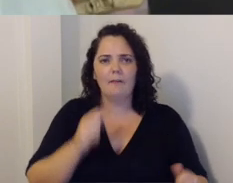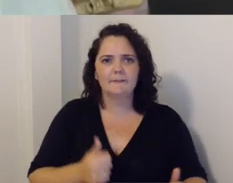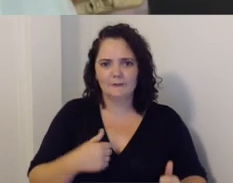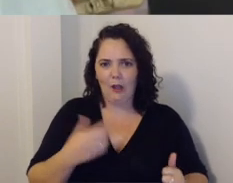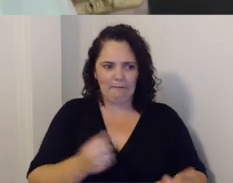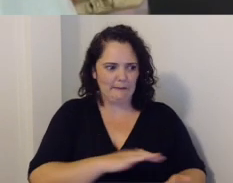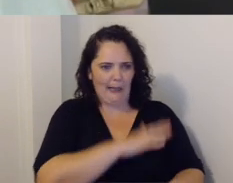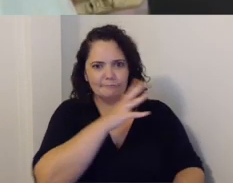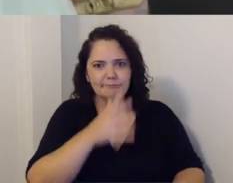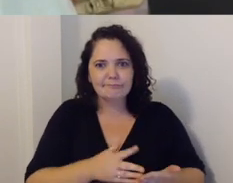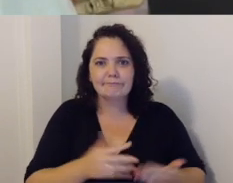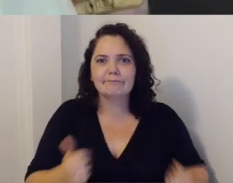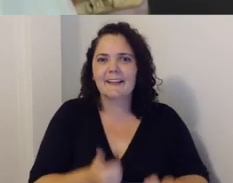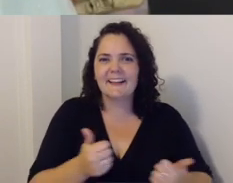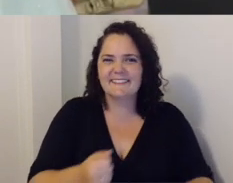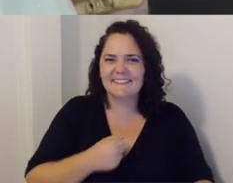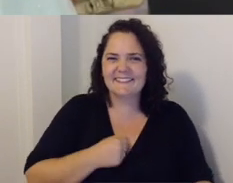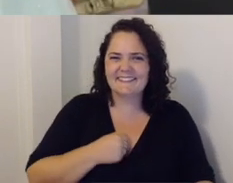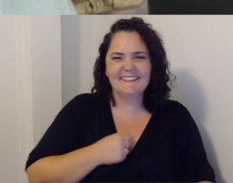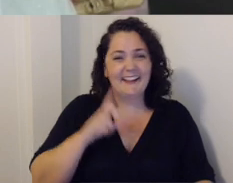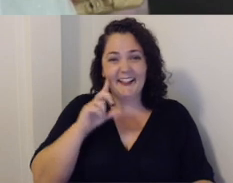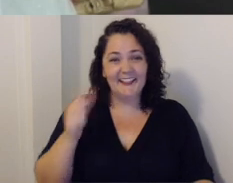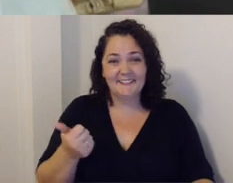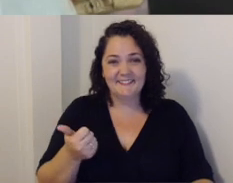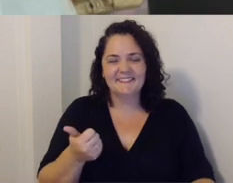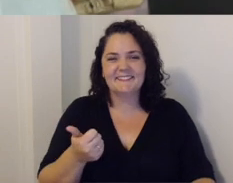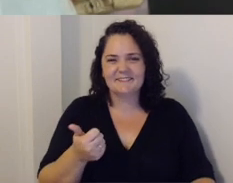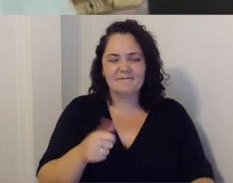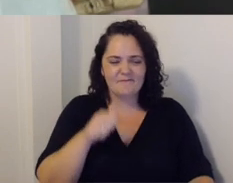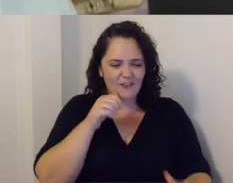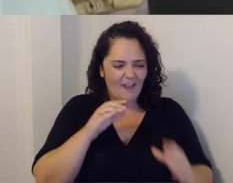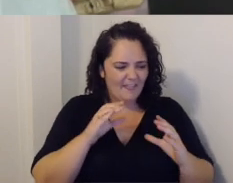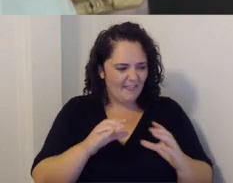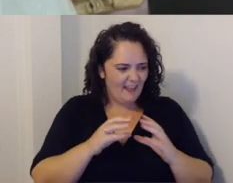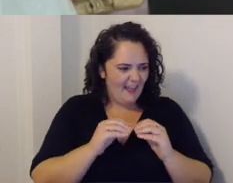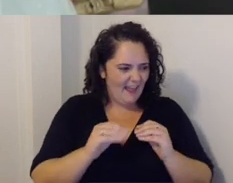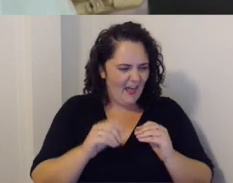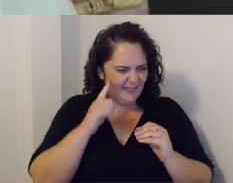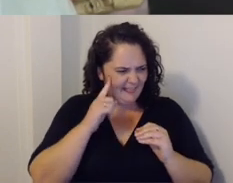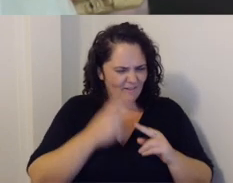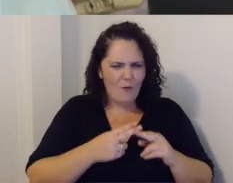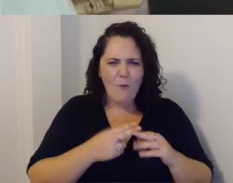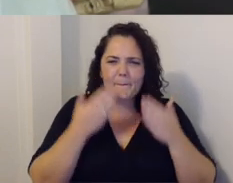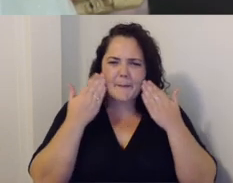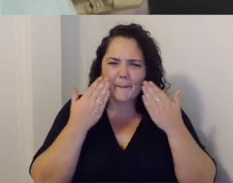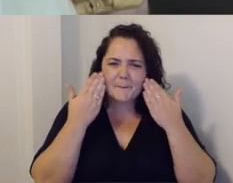my studio are the the really beautiful um dense foam I think they're makeup sponges, are they for